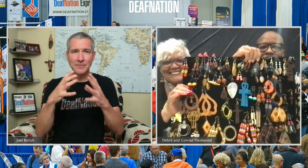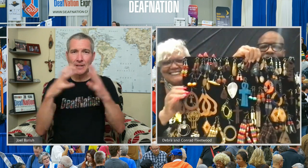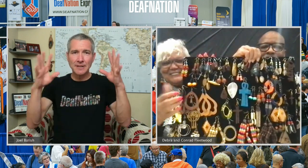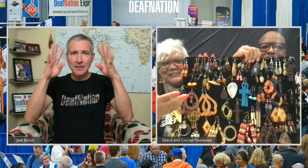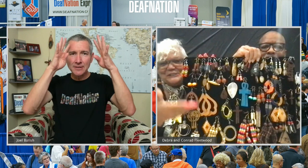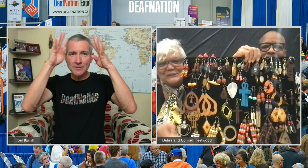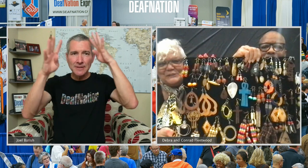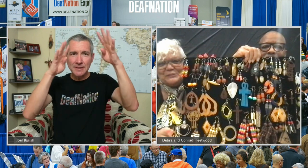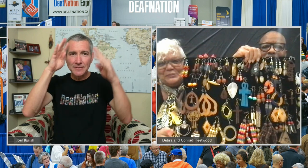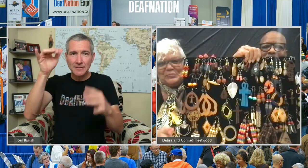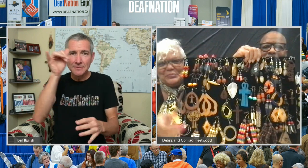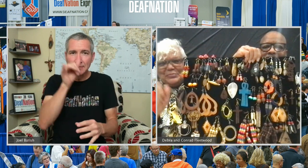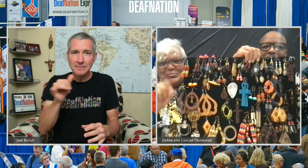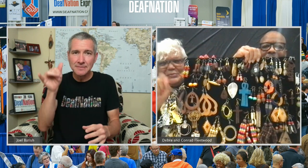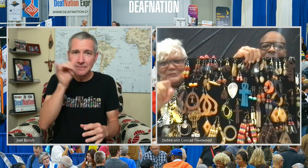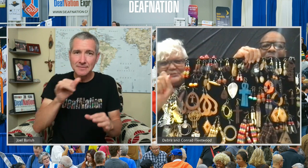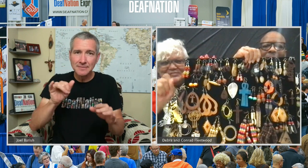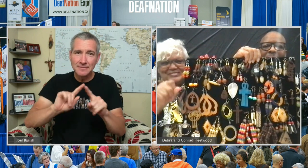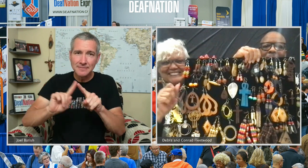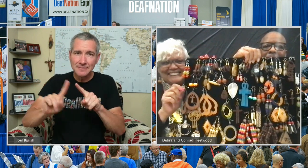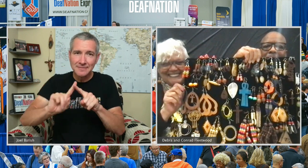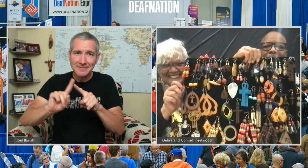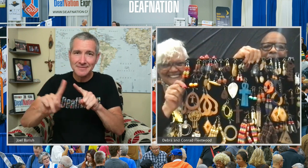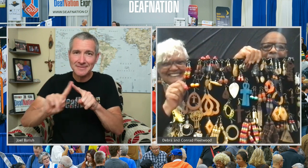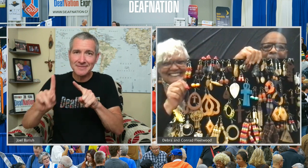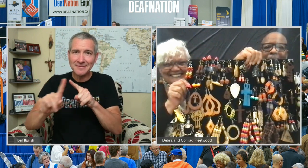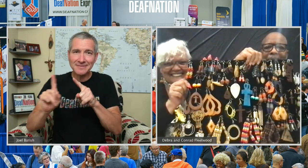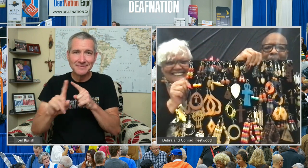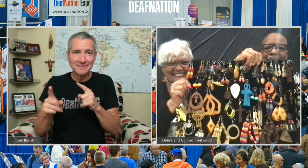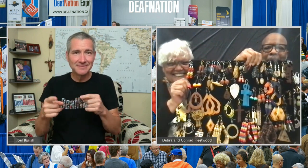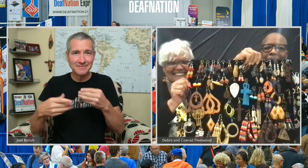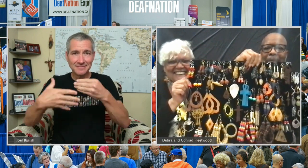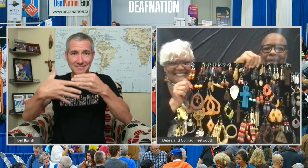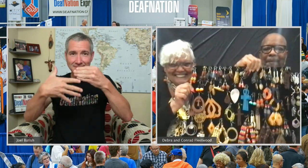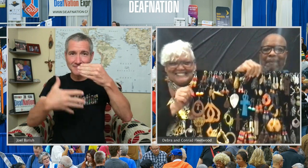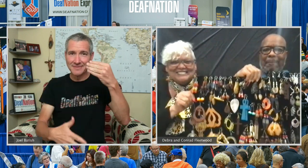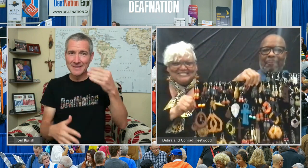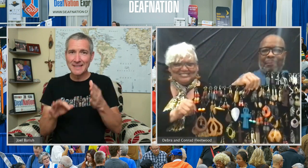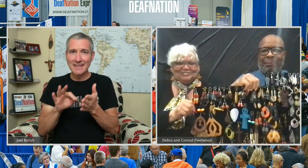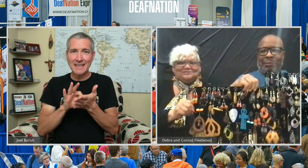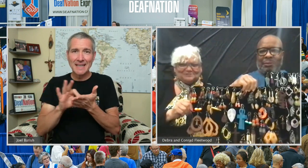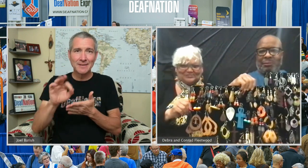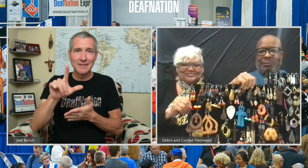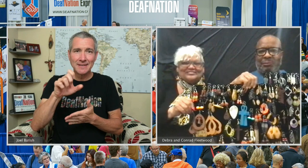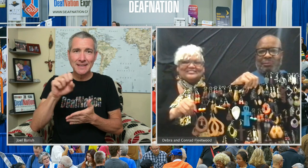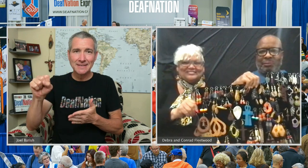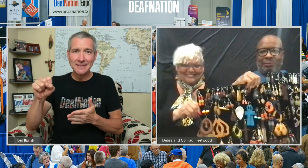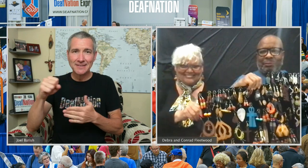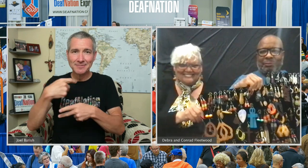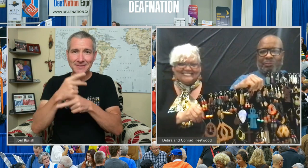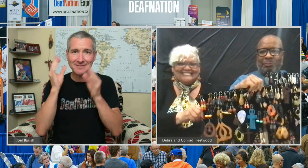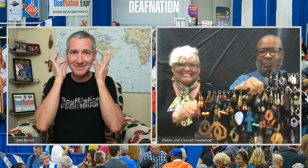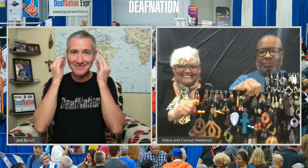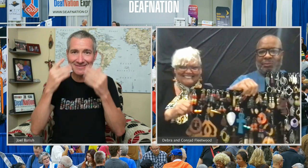A lot of creativity, wow. So many different ones, countless earrings!